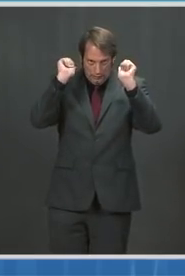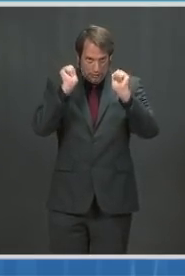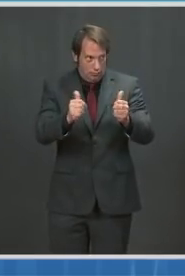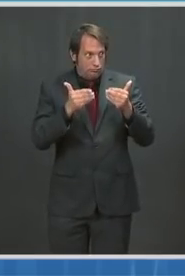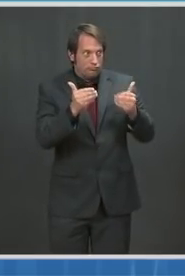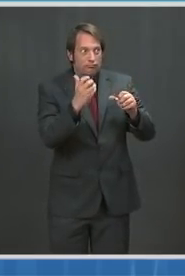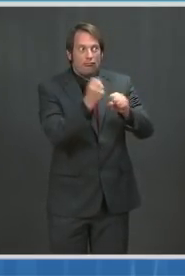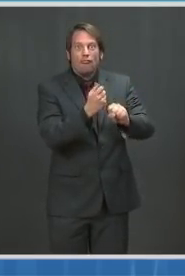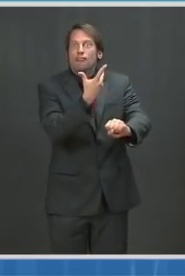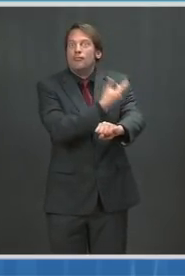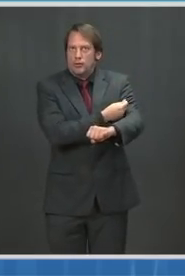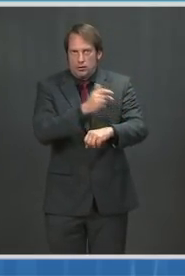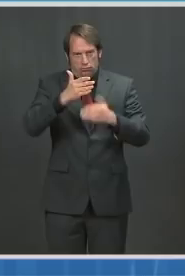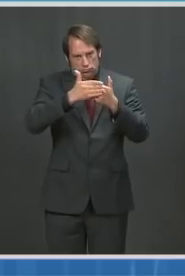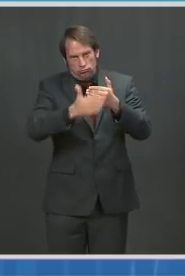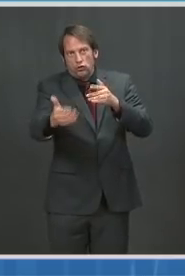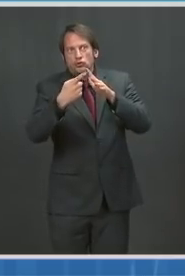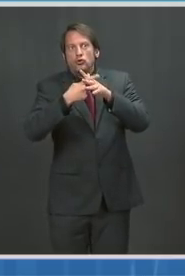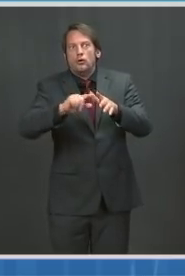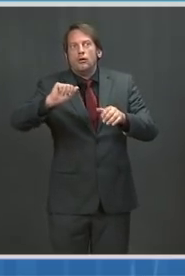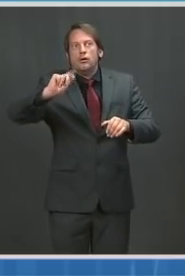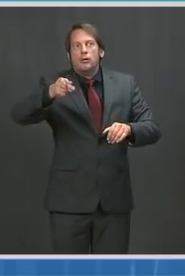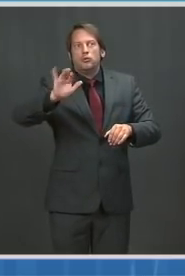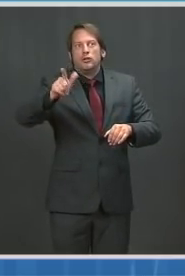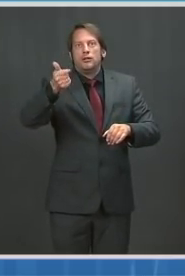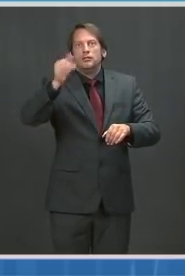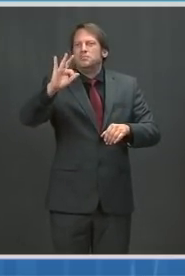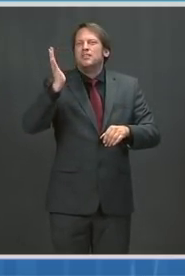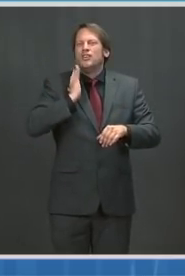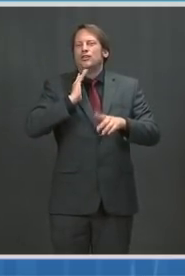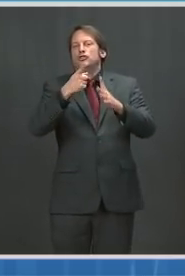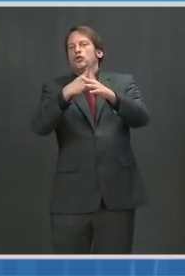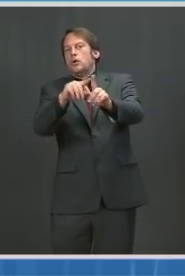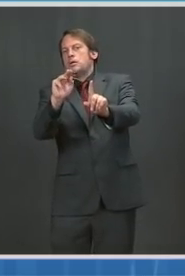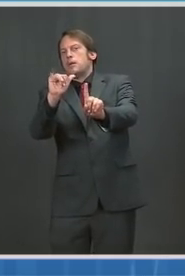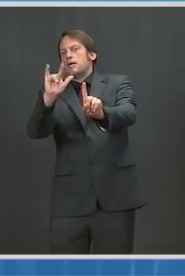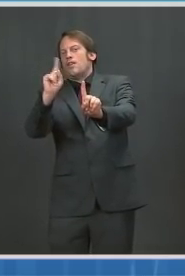This is ahead of the original May 1st timeline that he set about -- that he set last month.